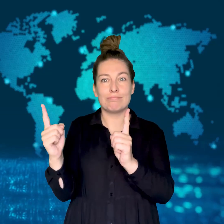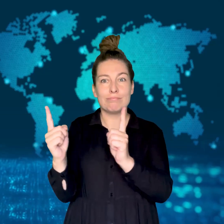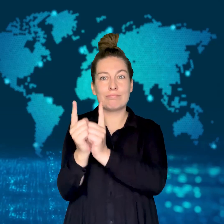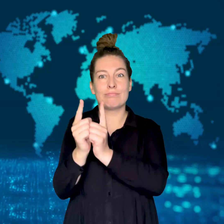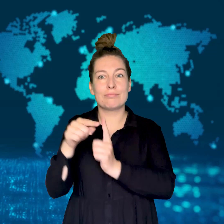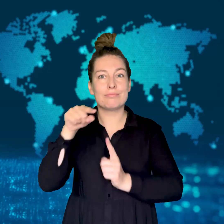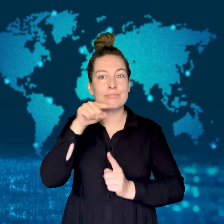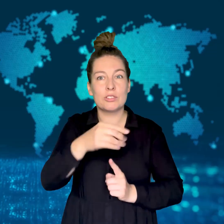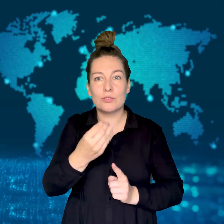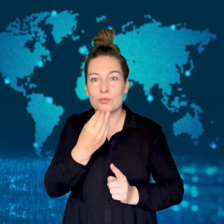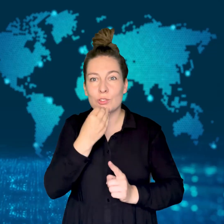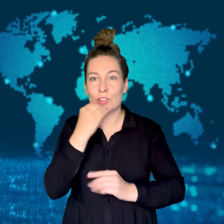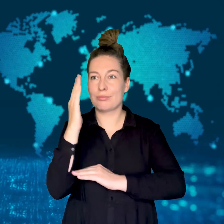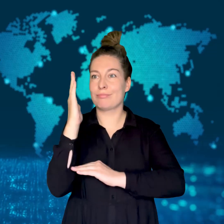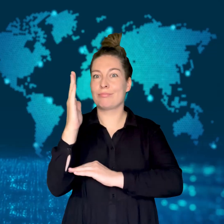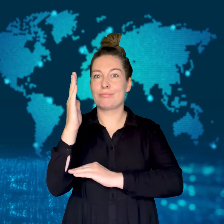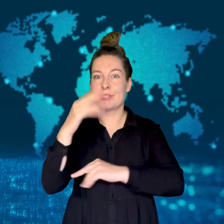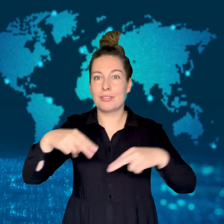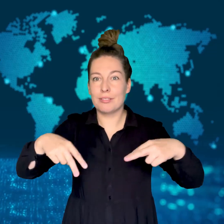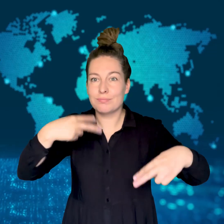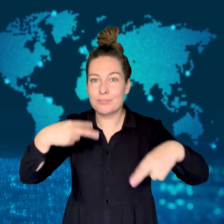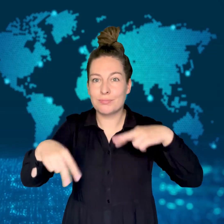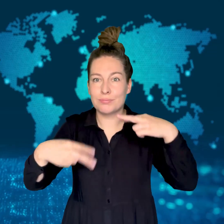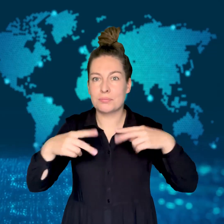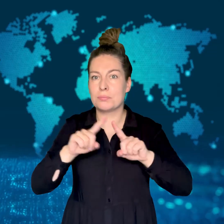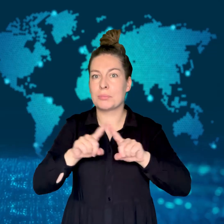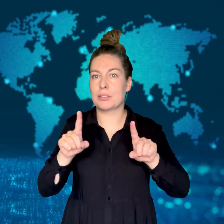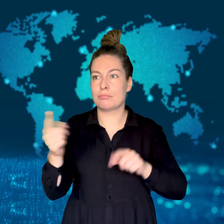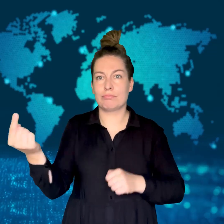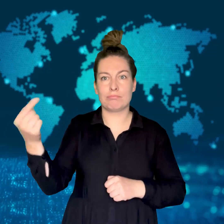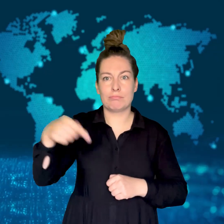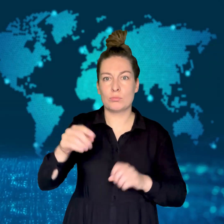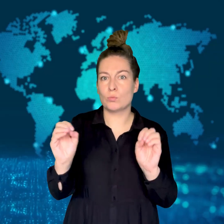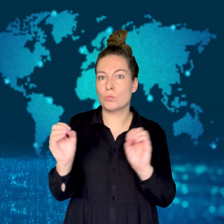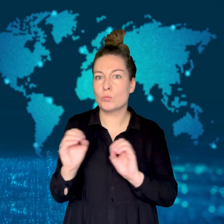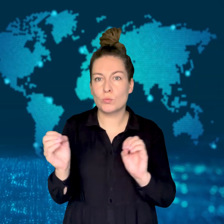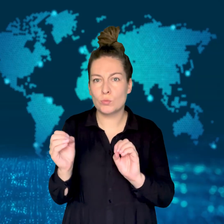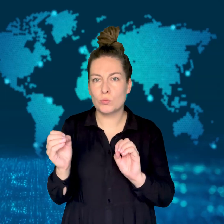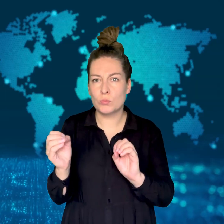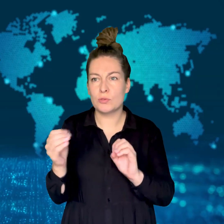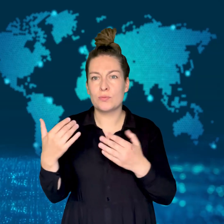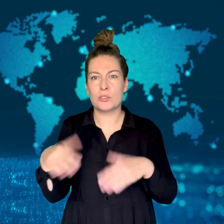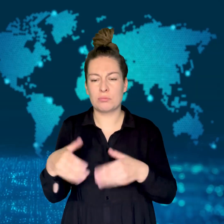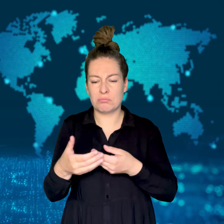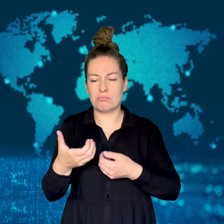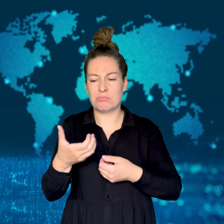After that, she received several text messages from him.